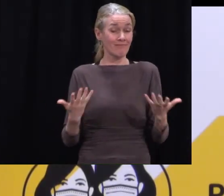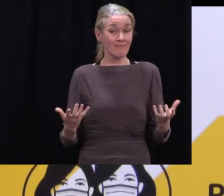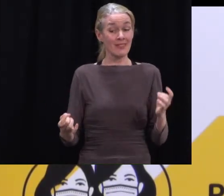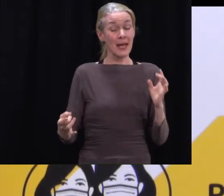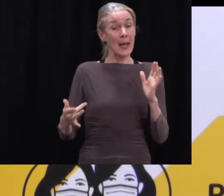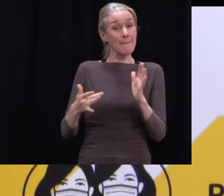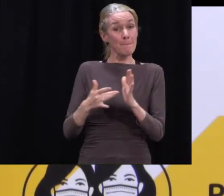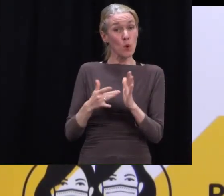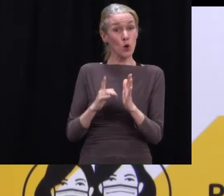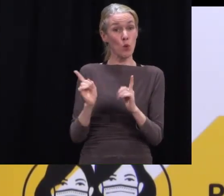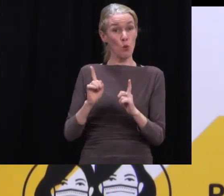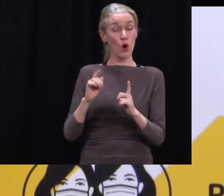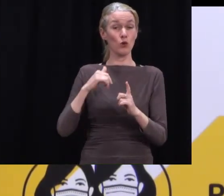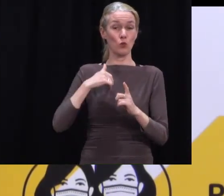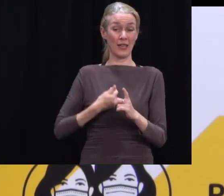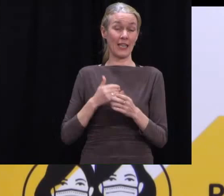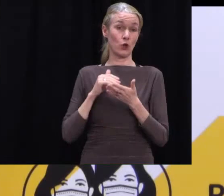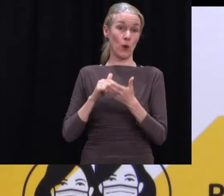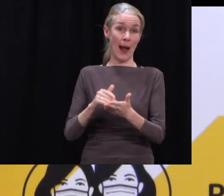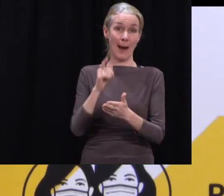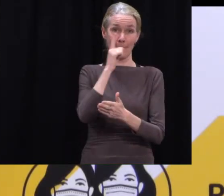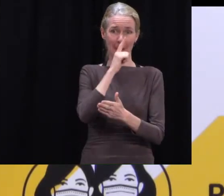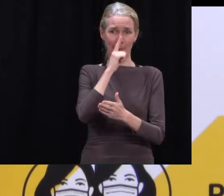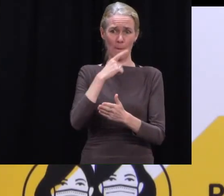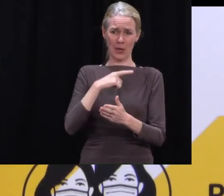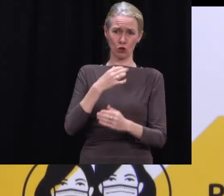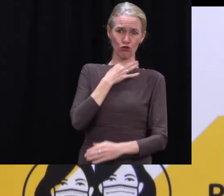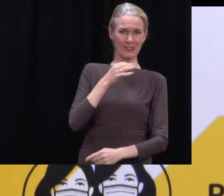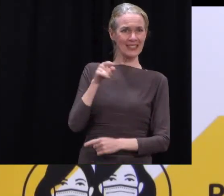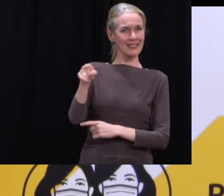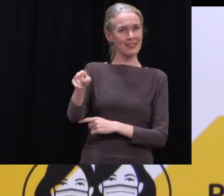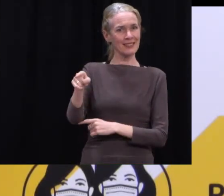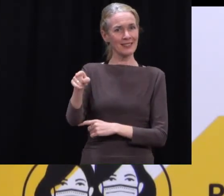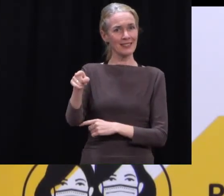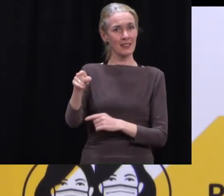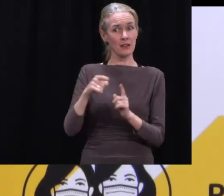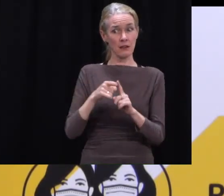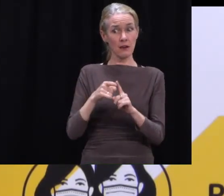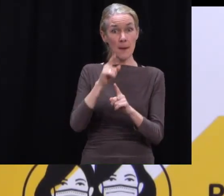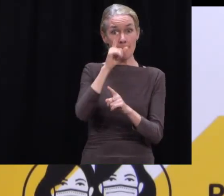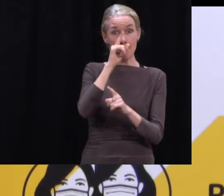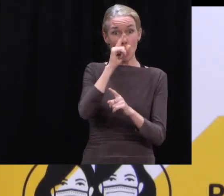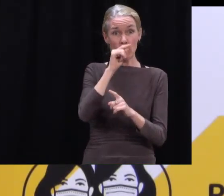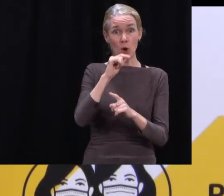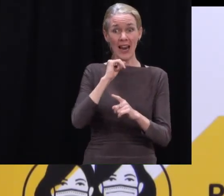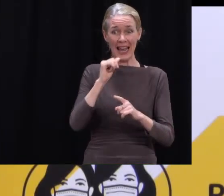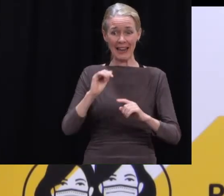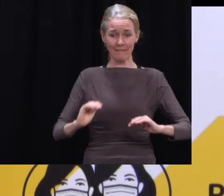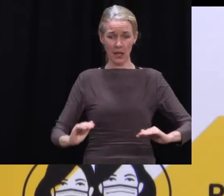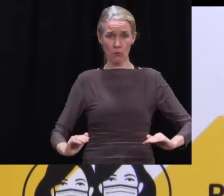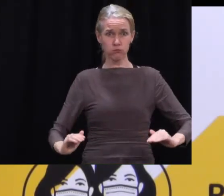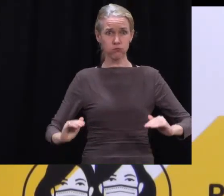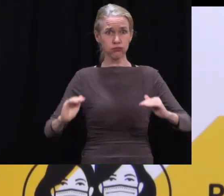emergency situation, the emergency takes precedence. We have to be practical here. We